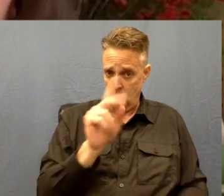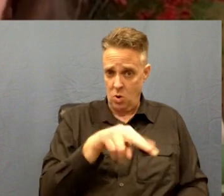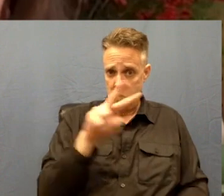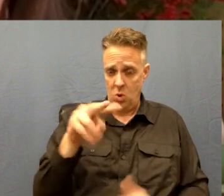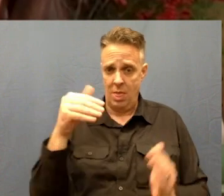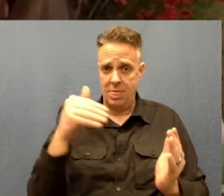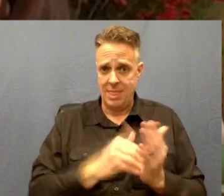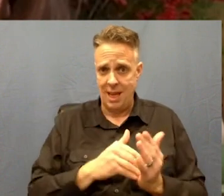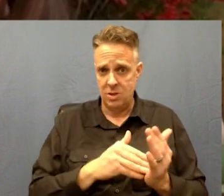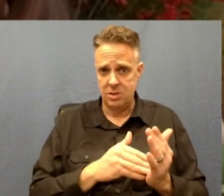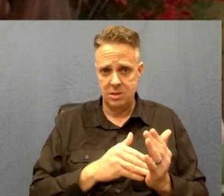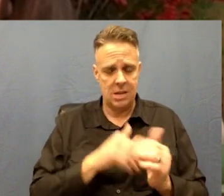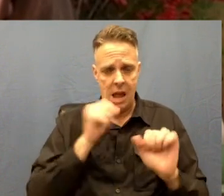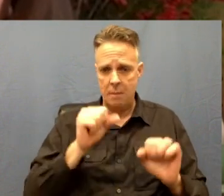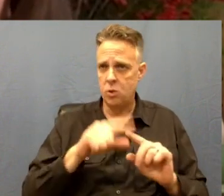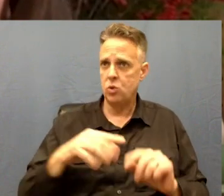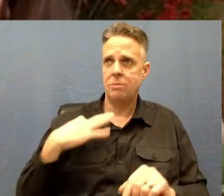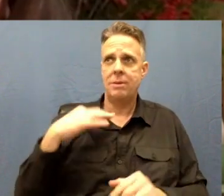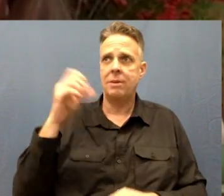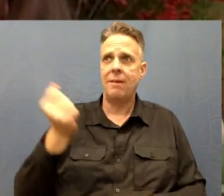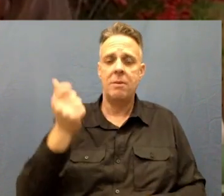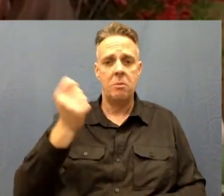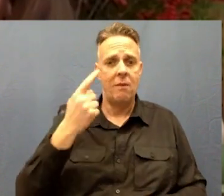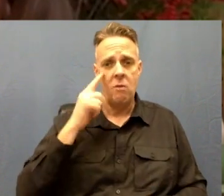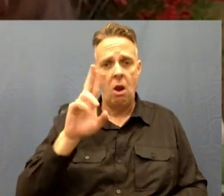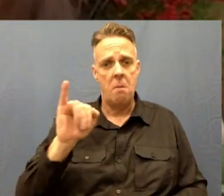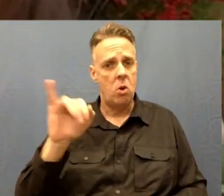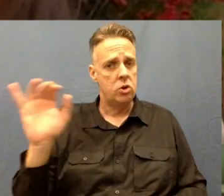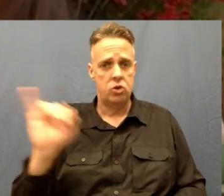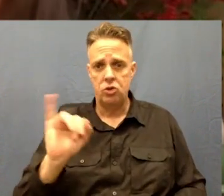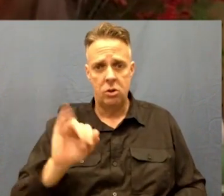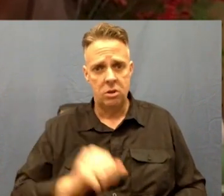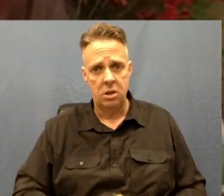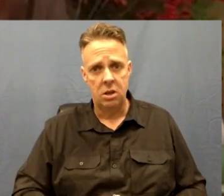RESIDENTS ARE INELIGIBLE FOR UNEMPLOYMENT INSURANCE. IMMIGRANTS SERVING ORGANIZATIONS ACROSS THE COUNTRY AND HERE AT